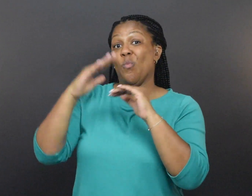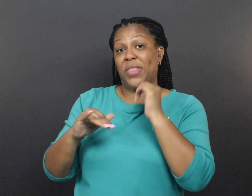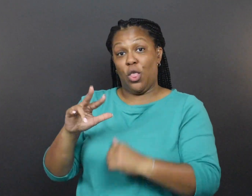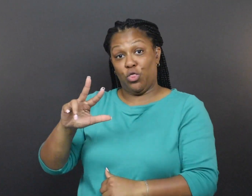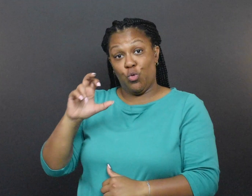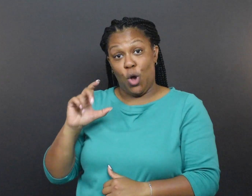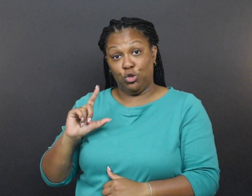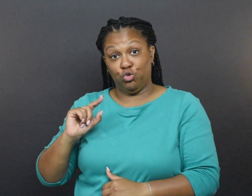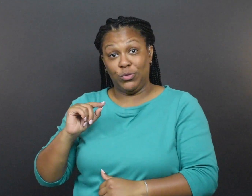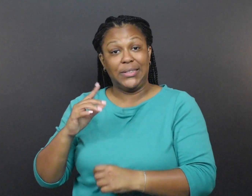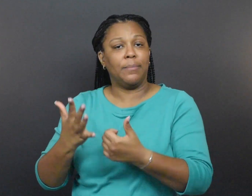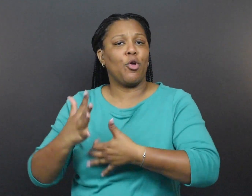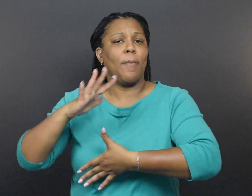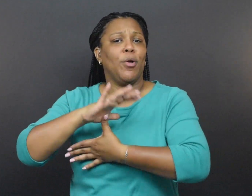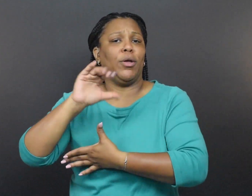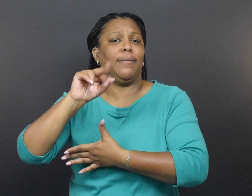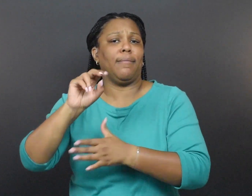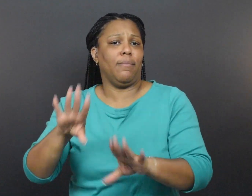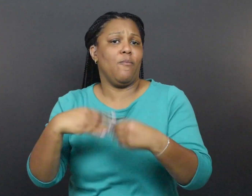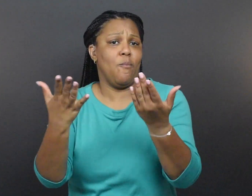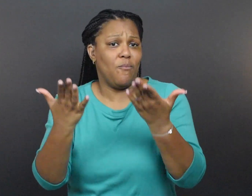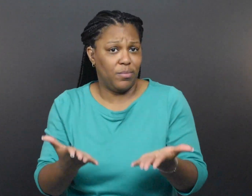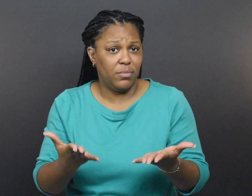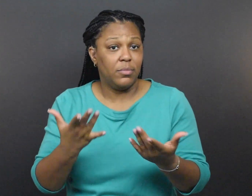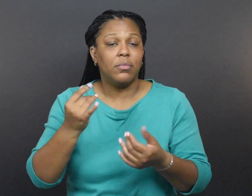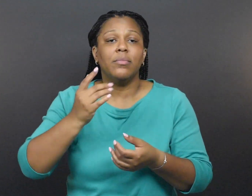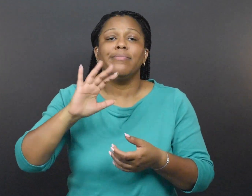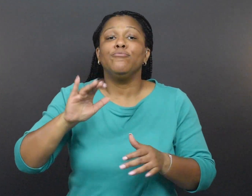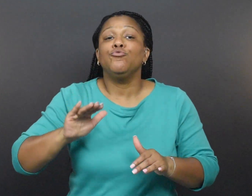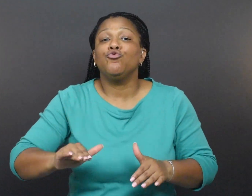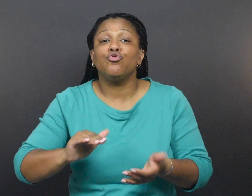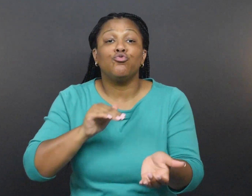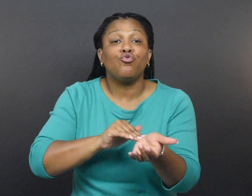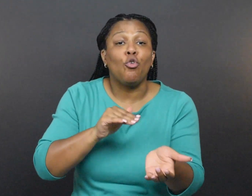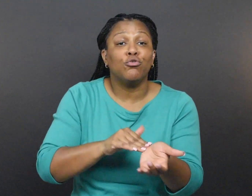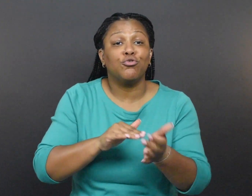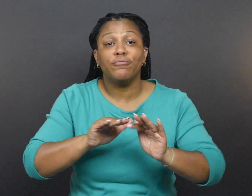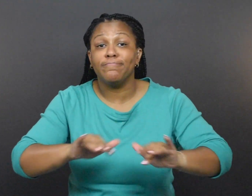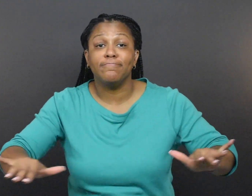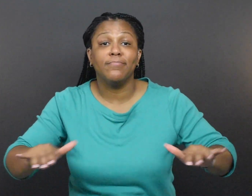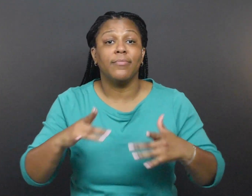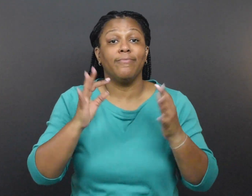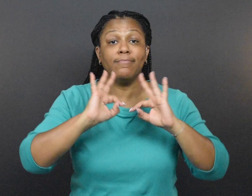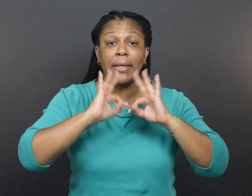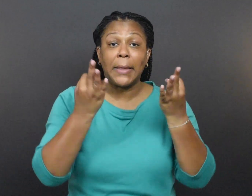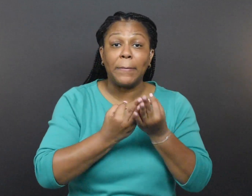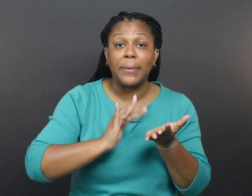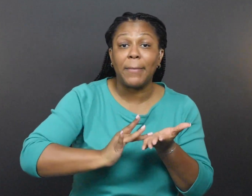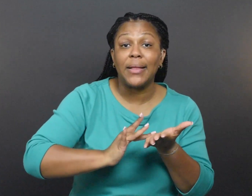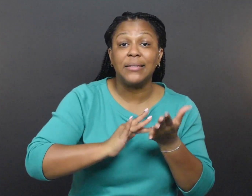More than 320 primary care providers, pediatric and family medicine offices,